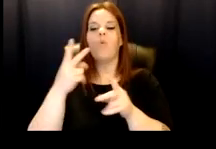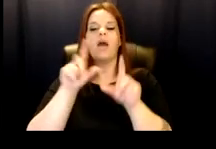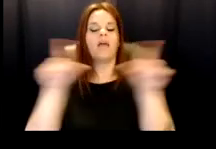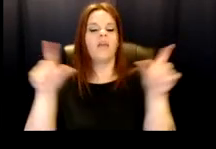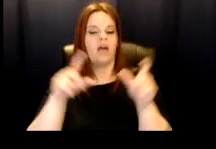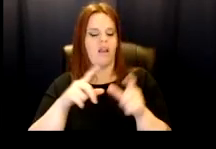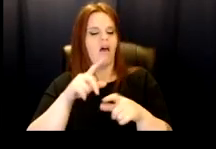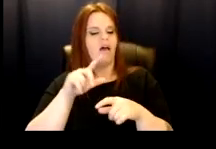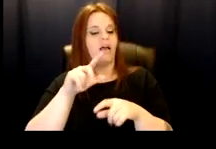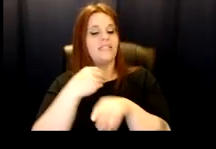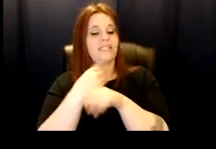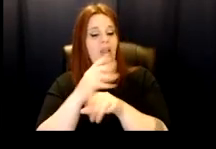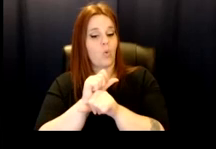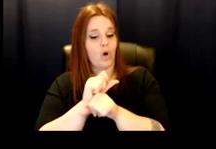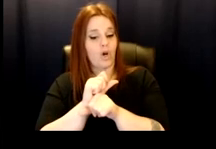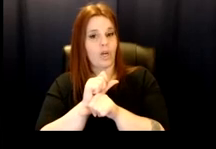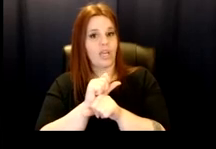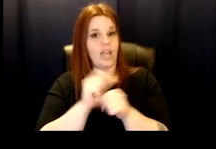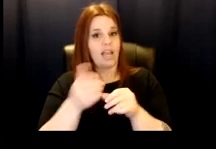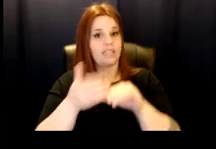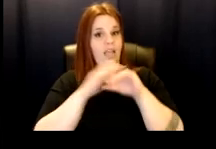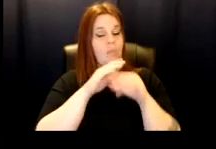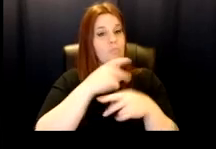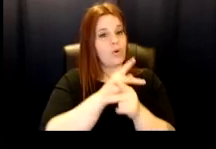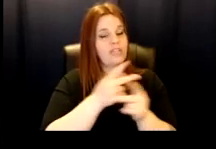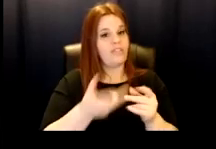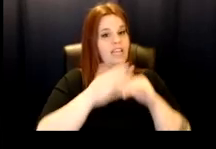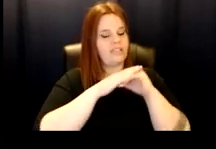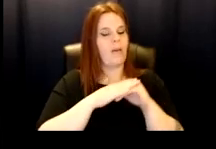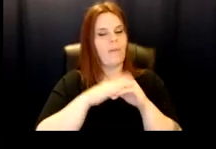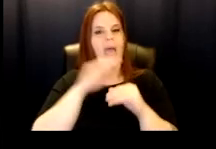productivity is up, their backlog is down. That article specifically focused on productivity